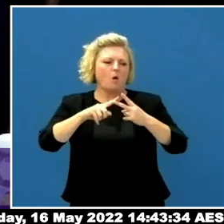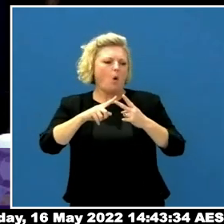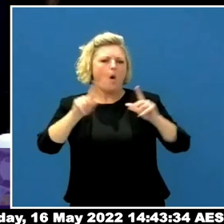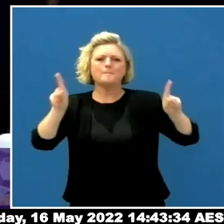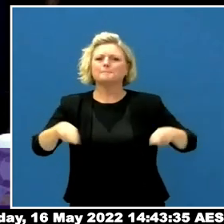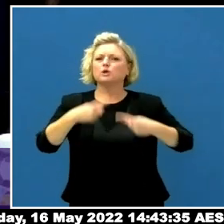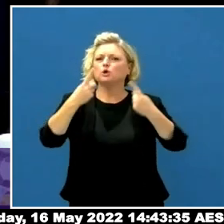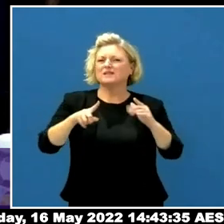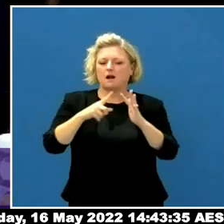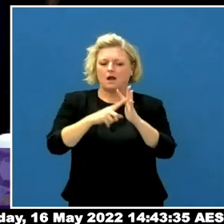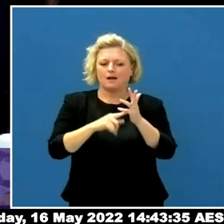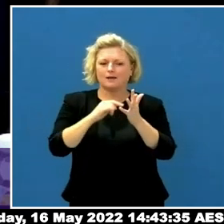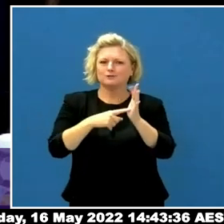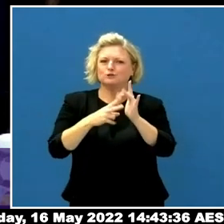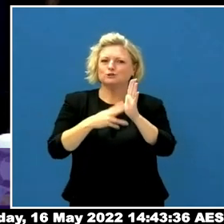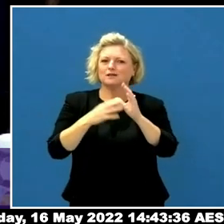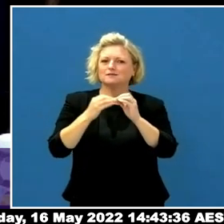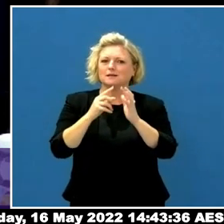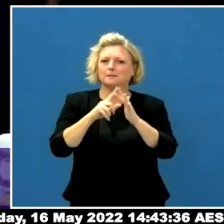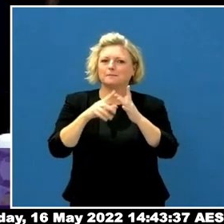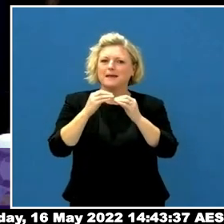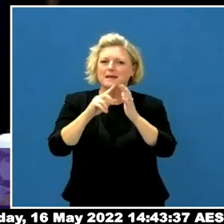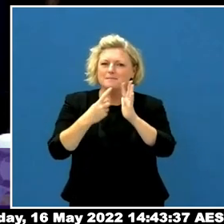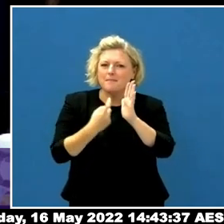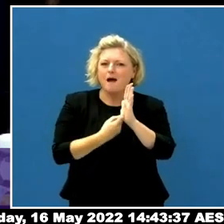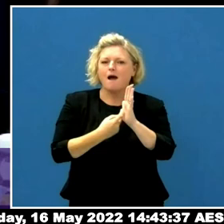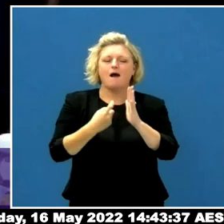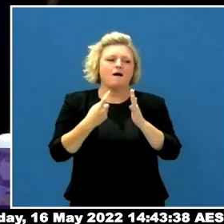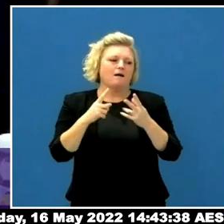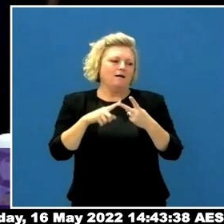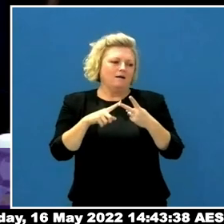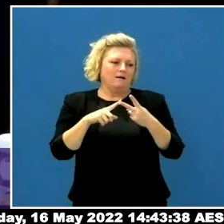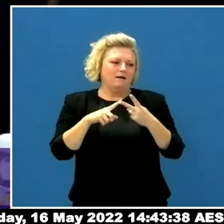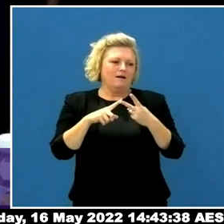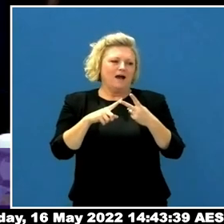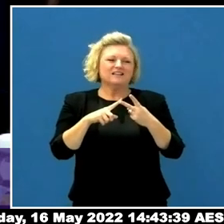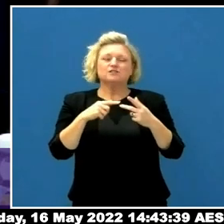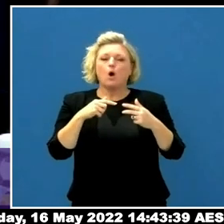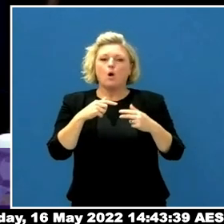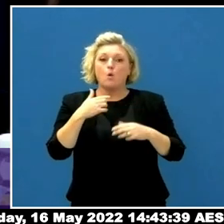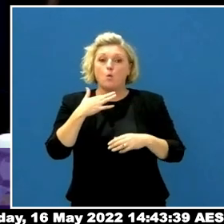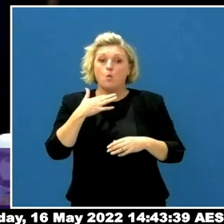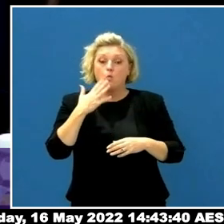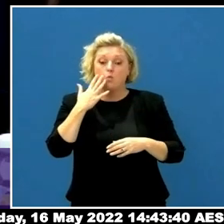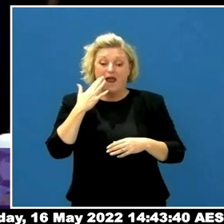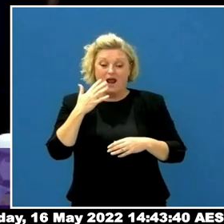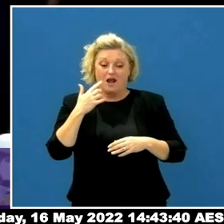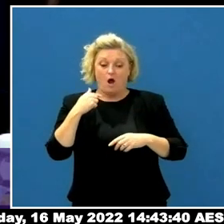And going into it to pick Simon up from after work, I would often see them on the